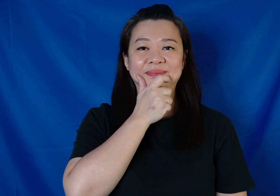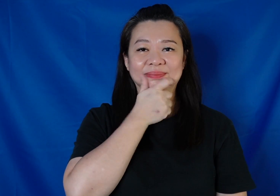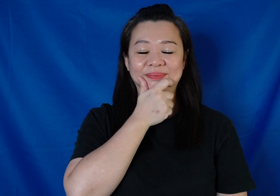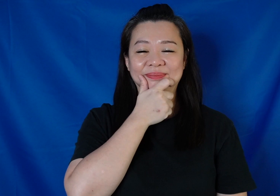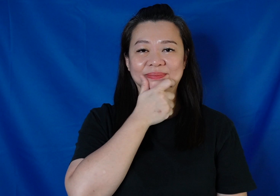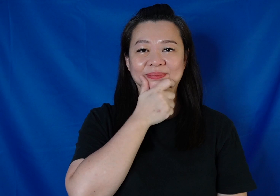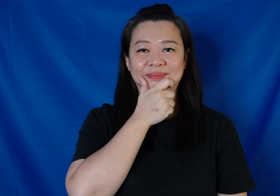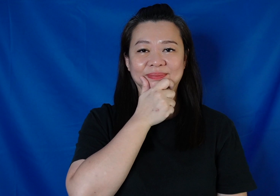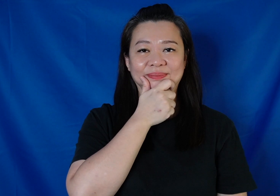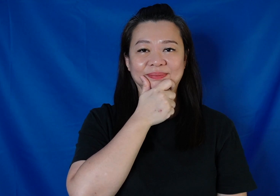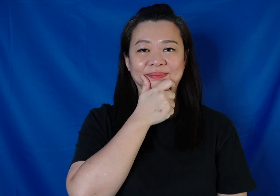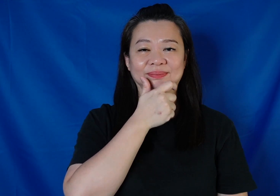ENGLISH, British (VAR. 2)